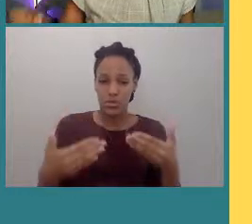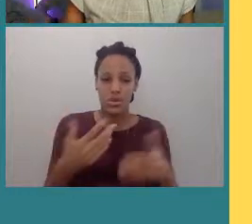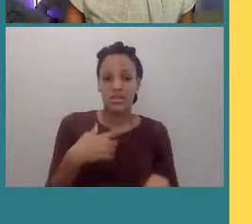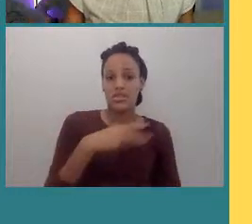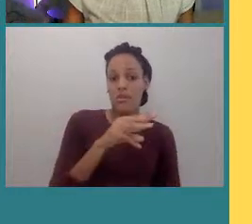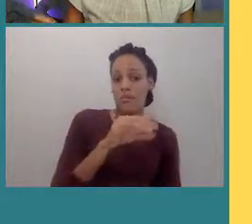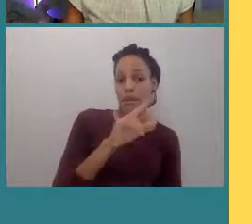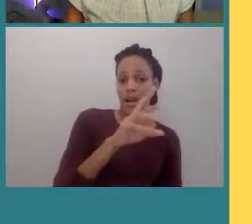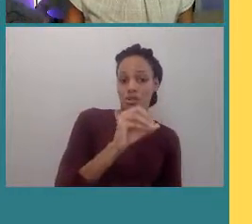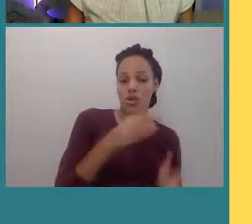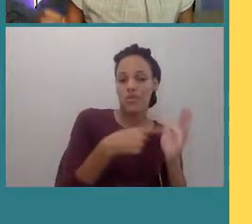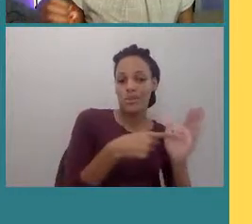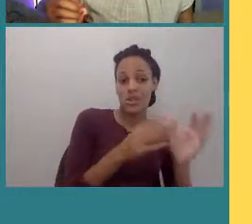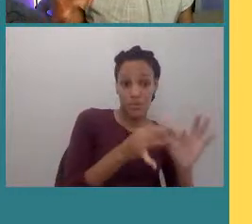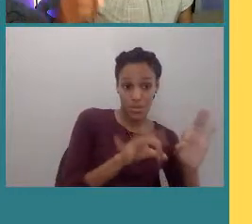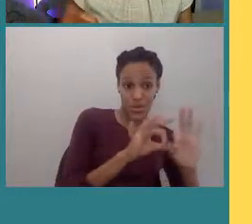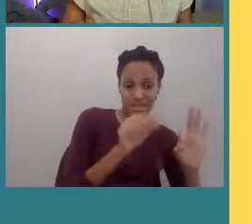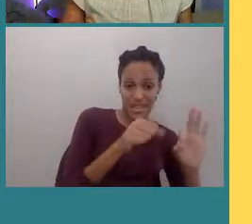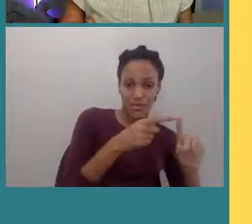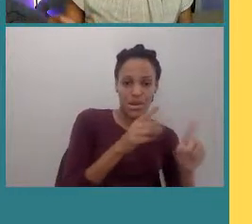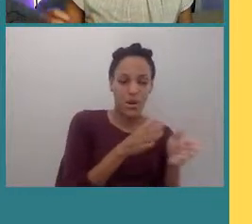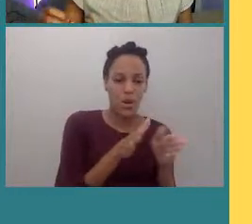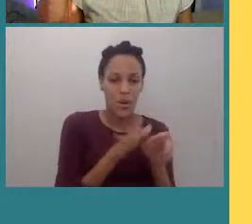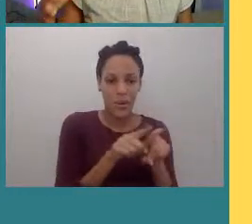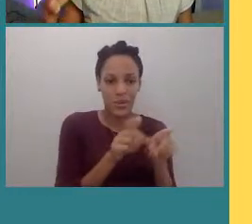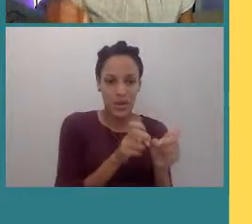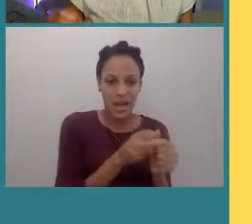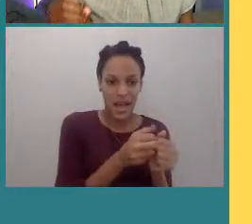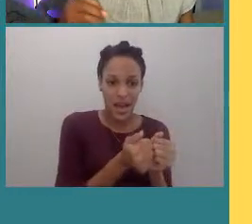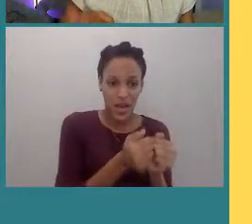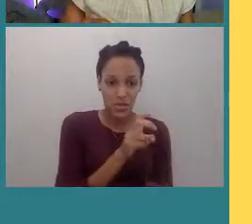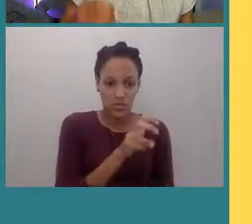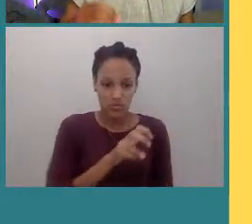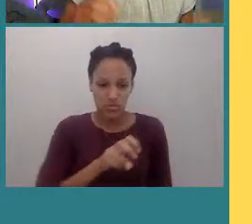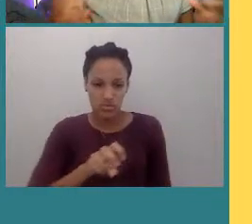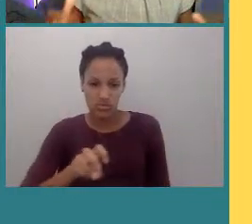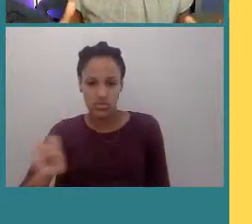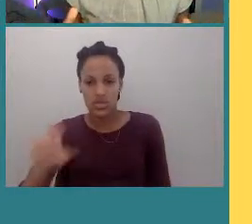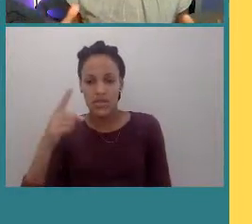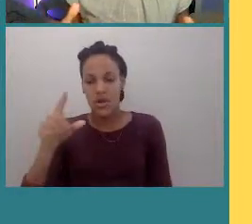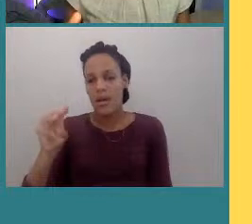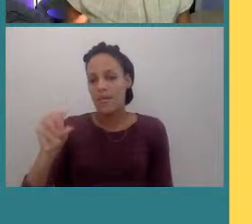doing this economic empowerment work. Next slide.